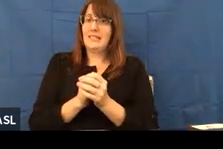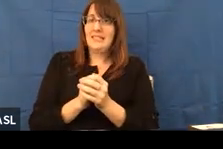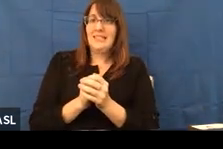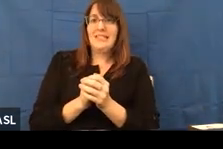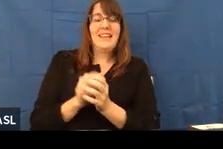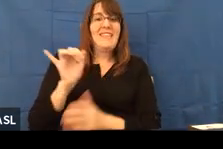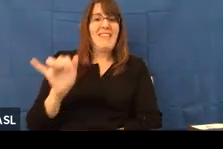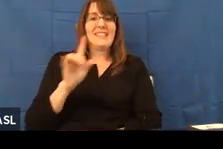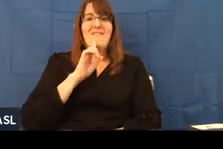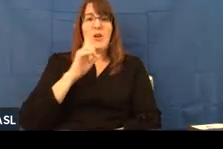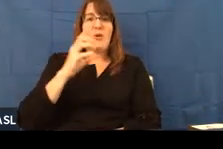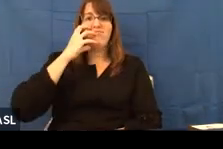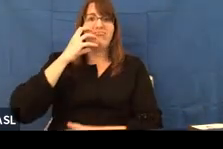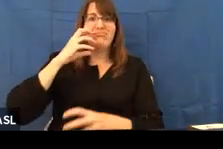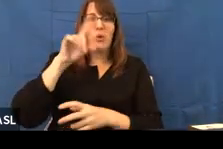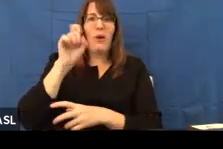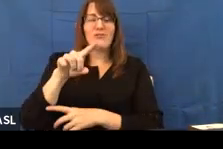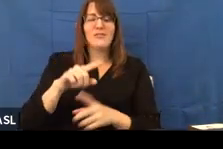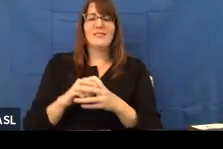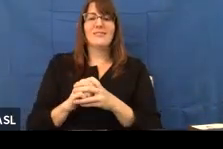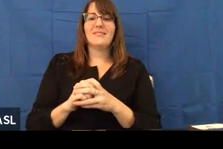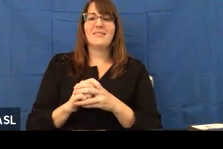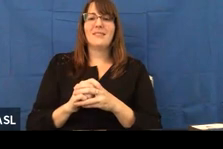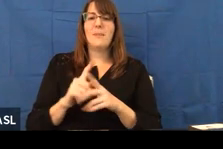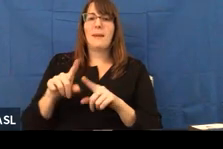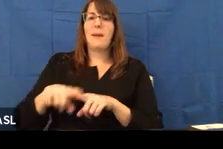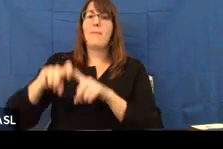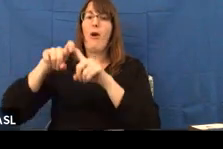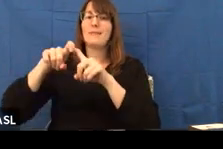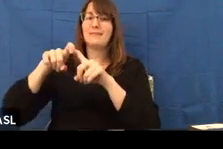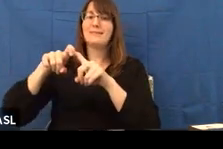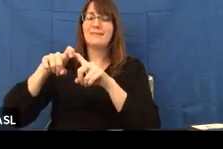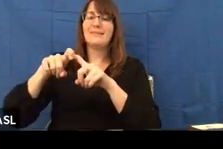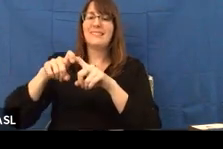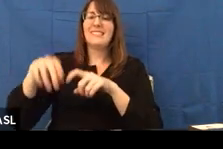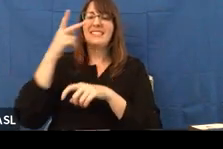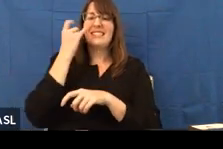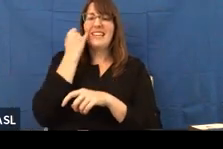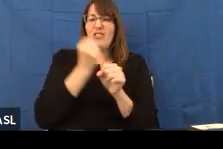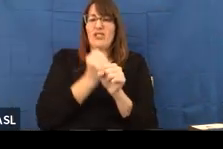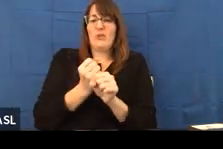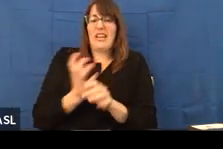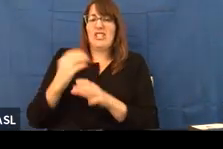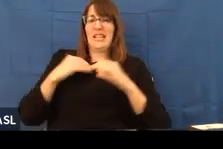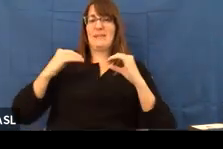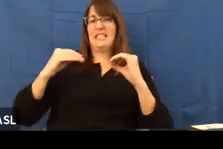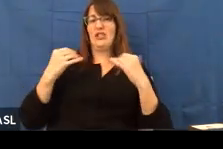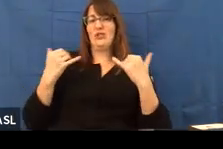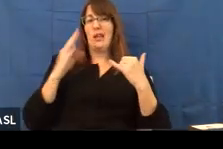Allison Frenzel : hefty question that I am going to say we're going to pause on and see if some of the strategies that we present will answer that, if not